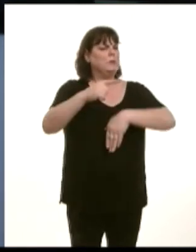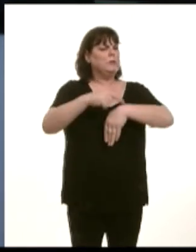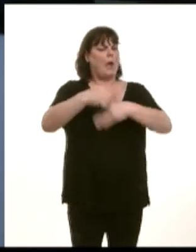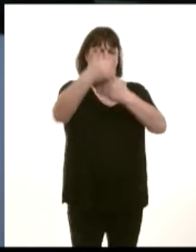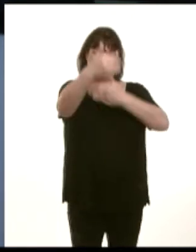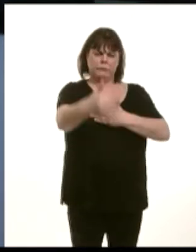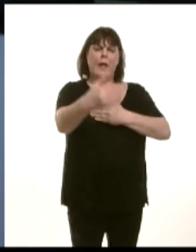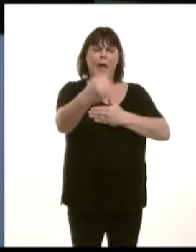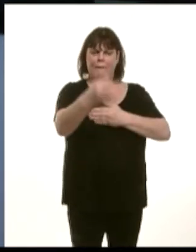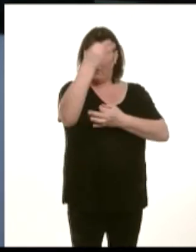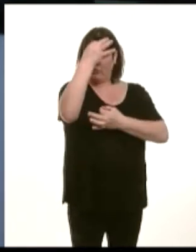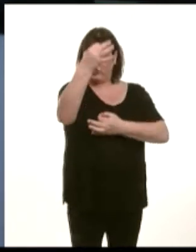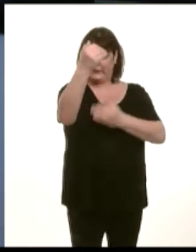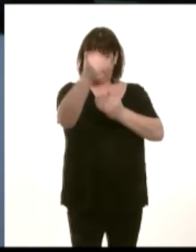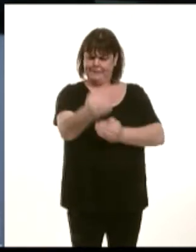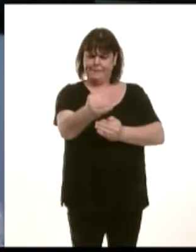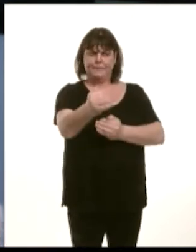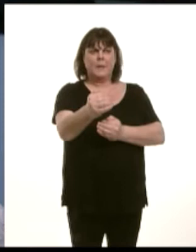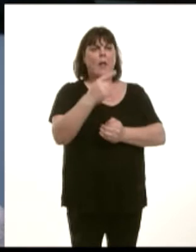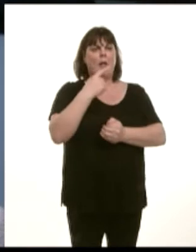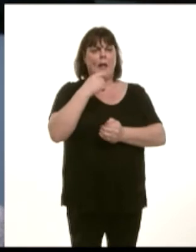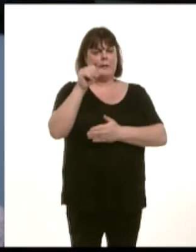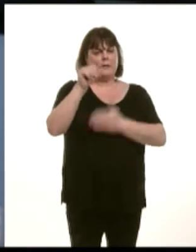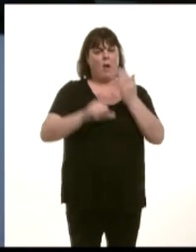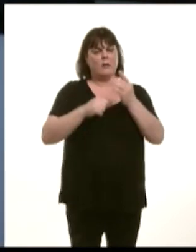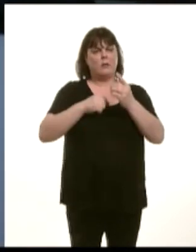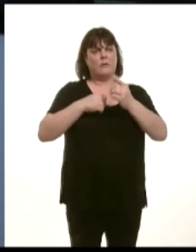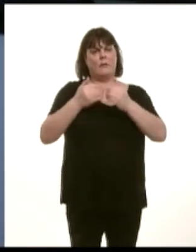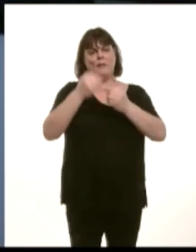be a financial impact for farmers at the start of the next window in December.